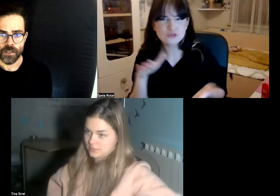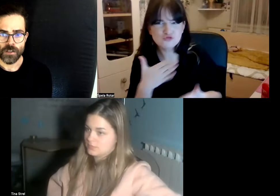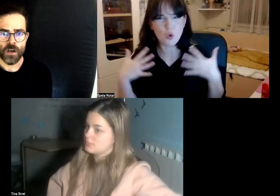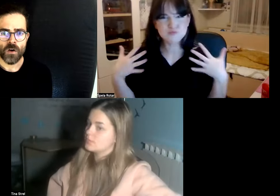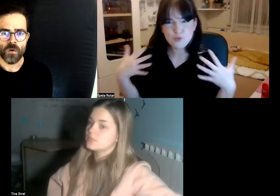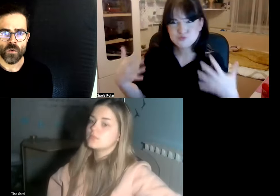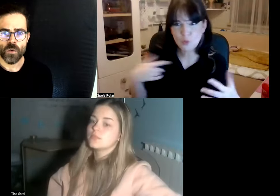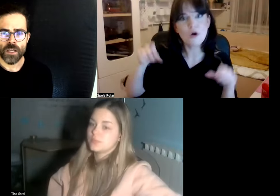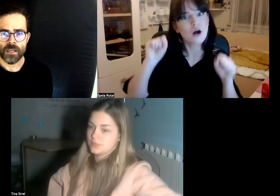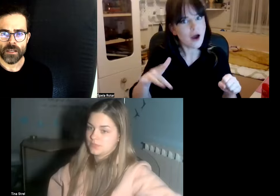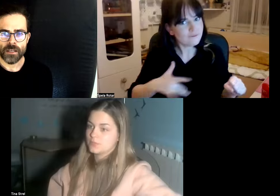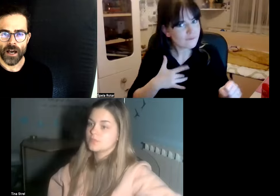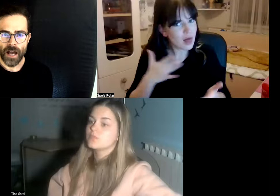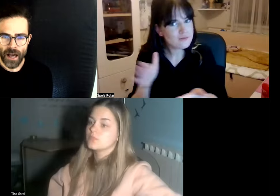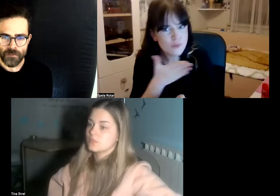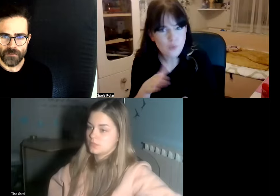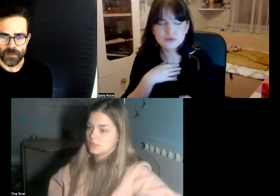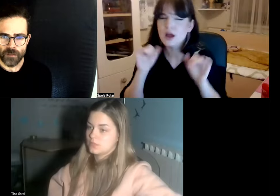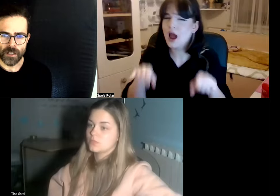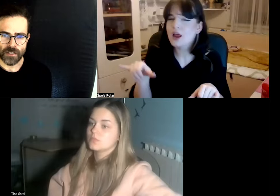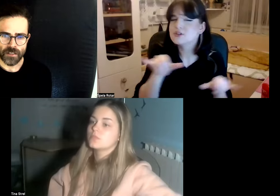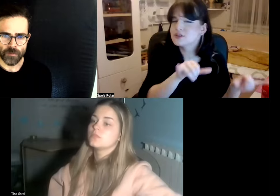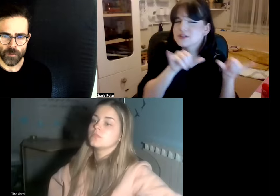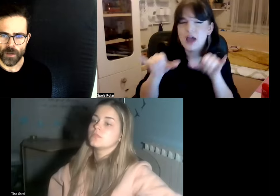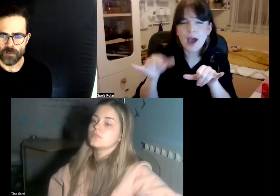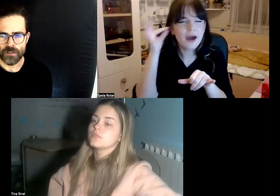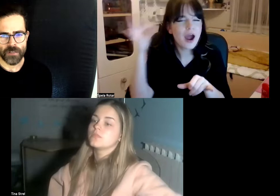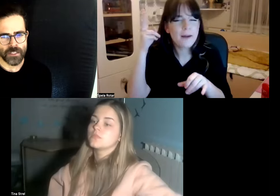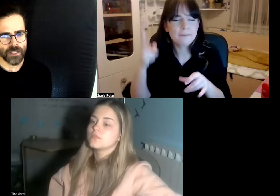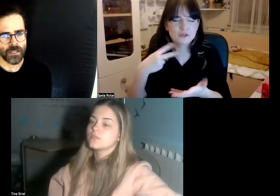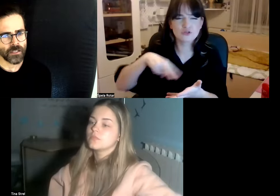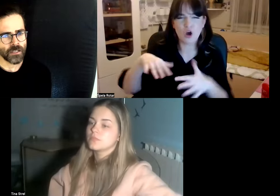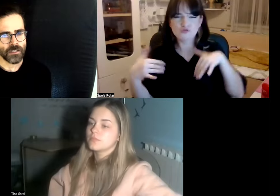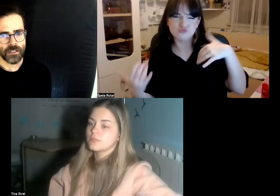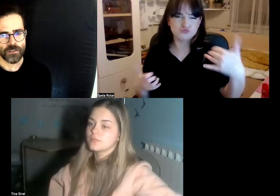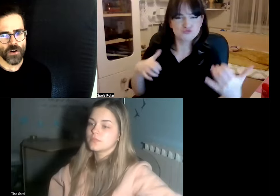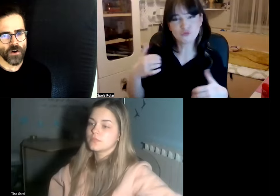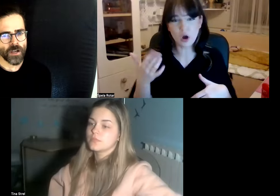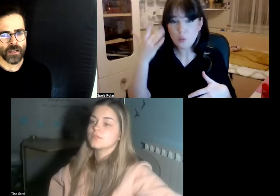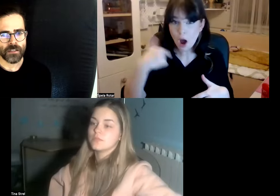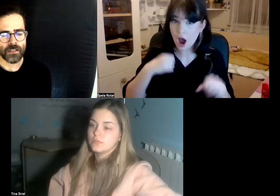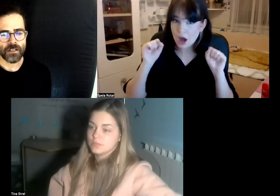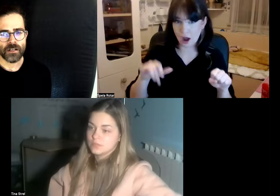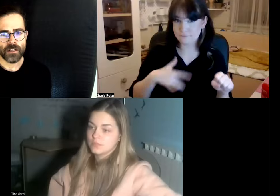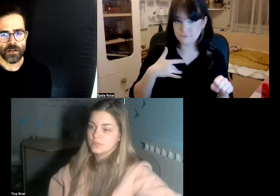you know we have given us deaf people we have the ability and the joy and